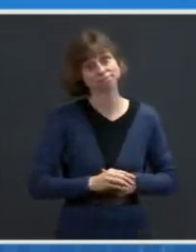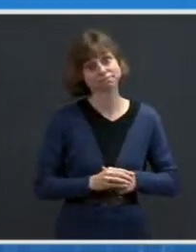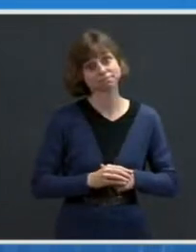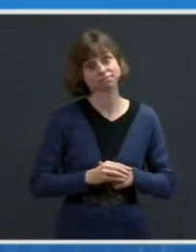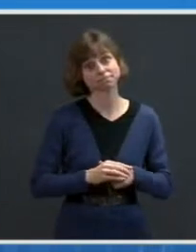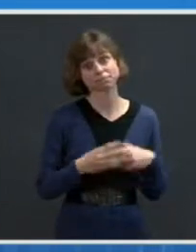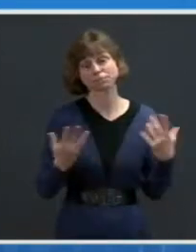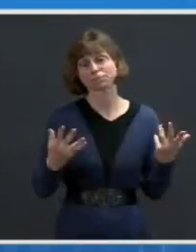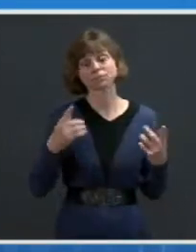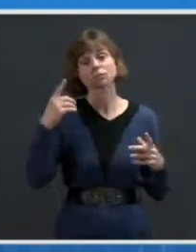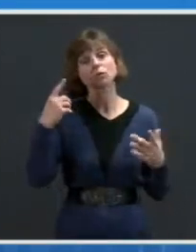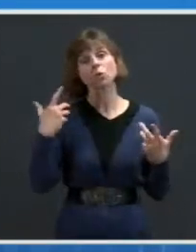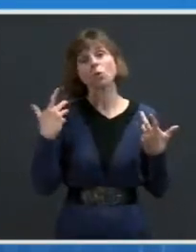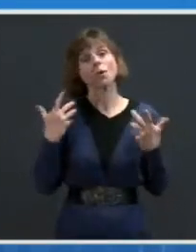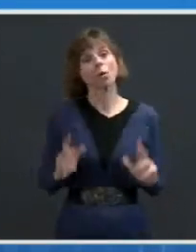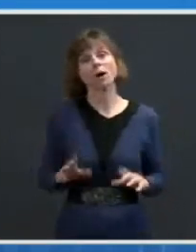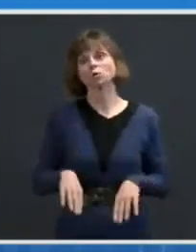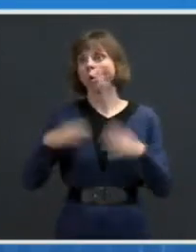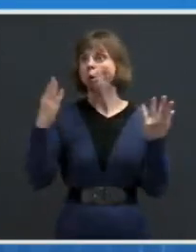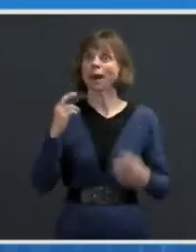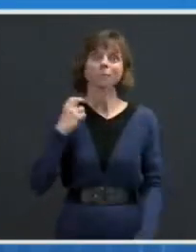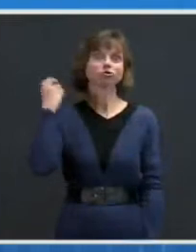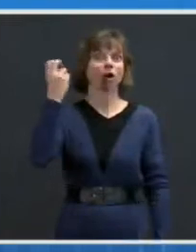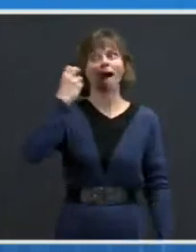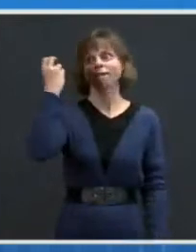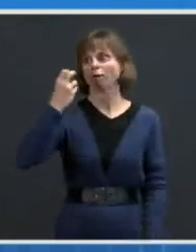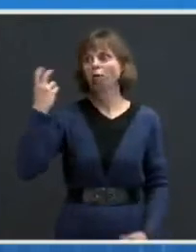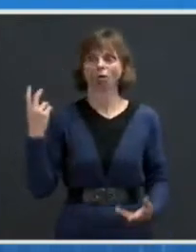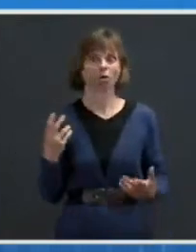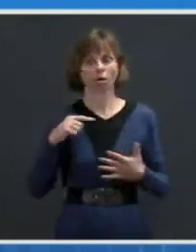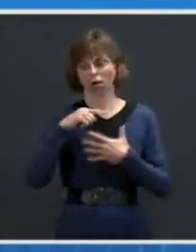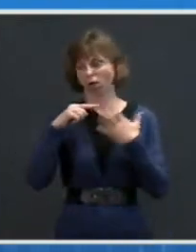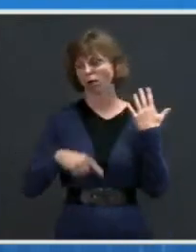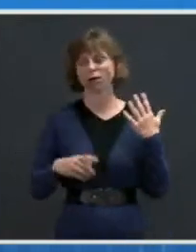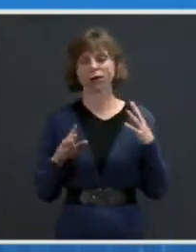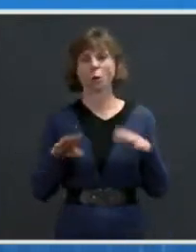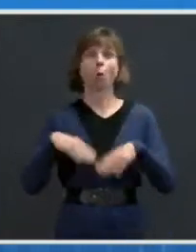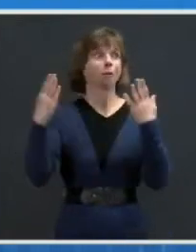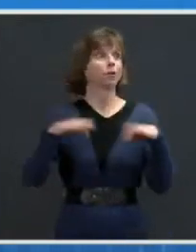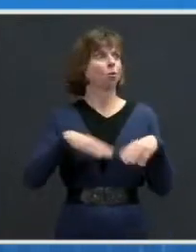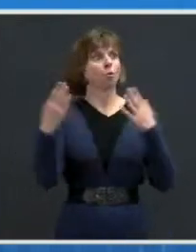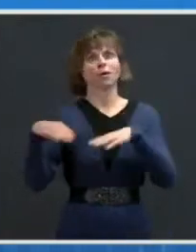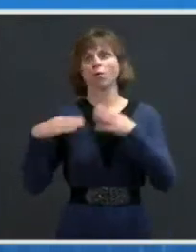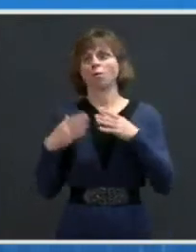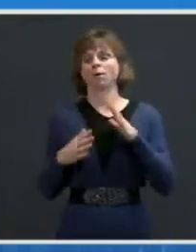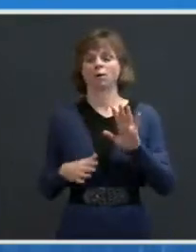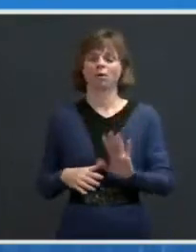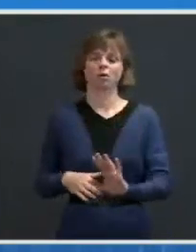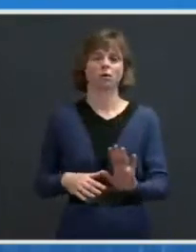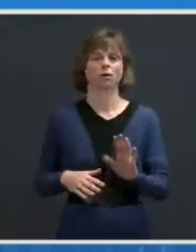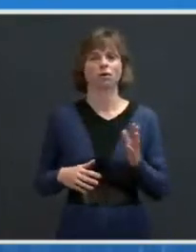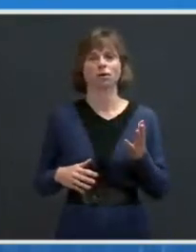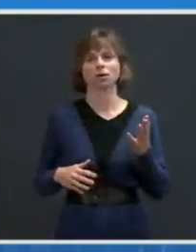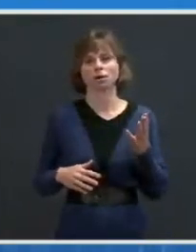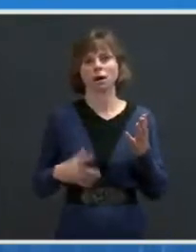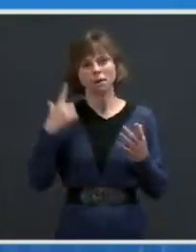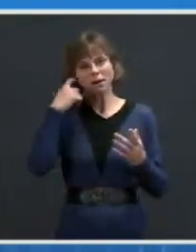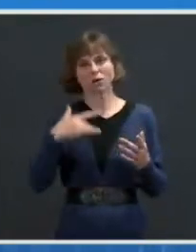SLIGHTLY. AND SO, YOU KNOW, THE GOAL IS